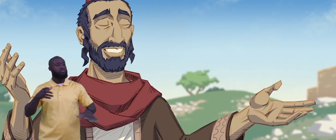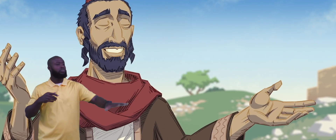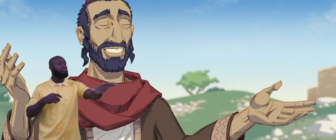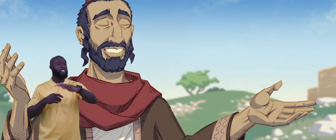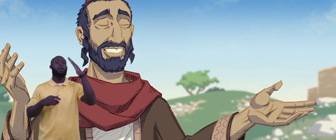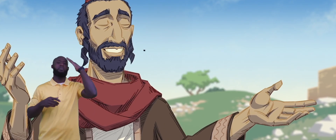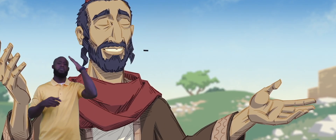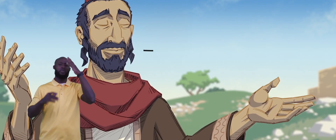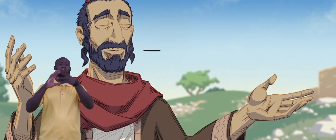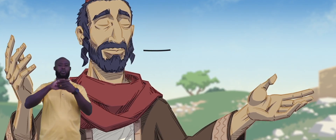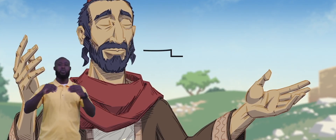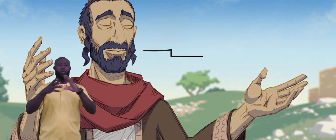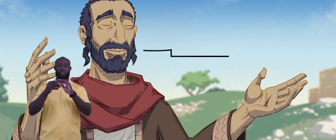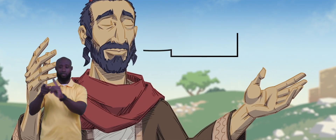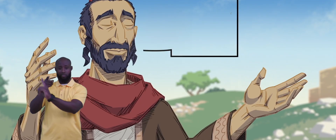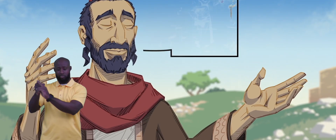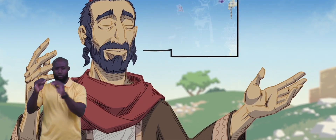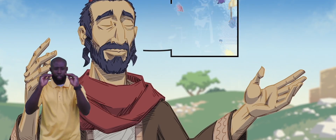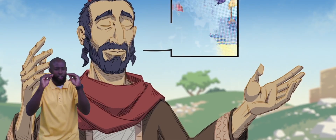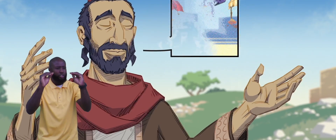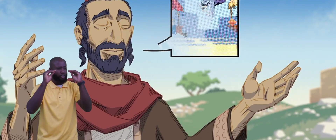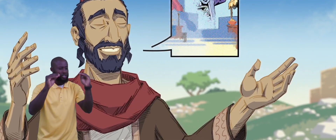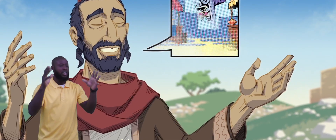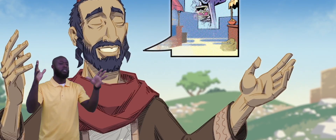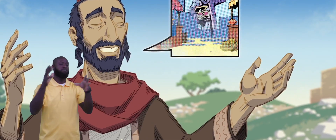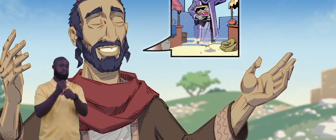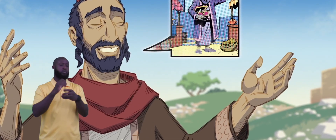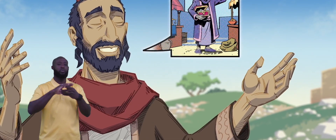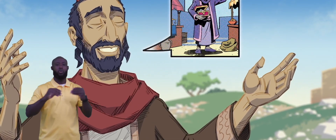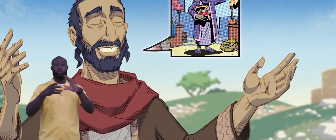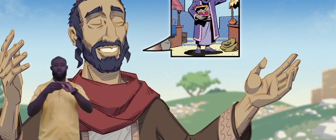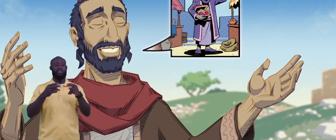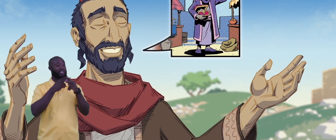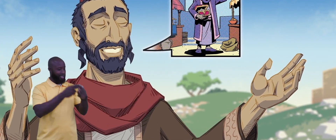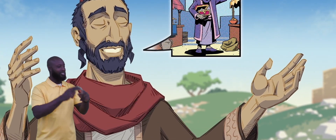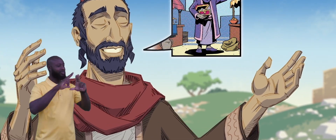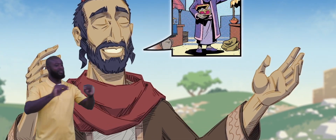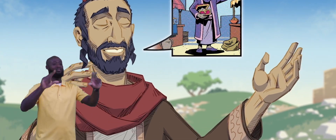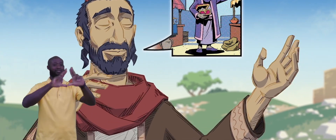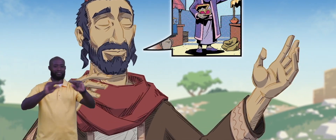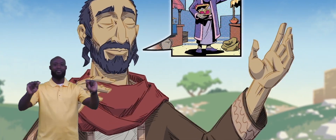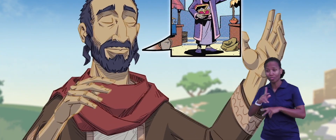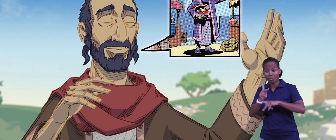and some of his most well-known teachings are told in short stories called parables.